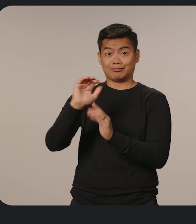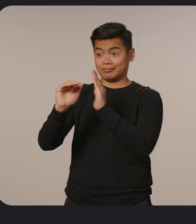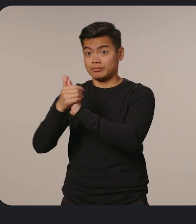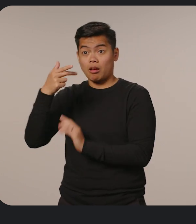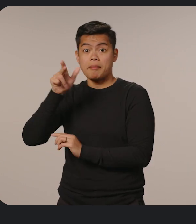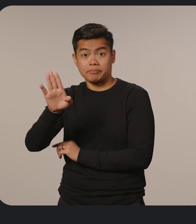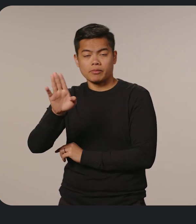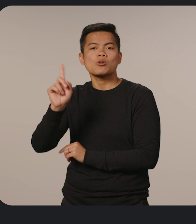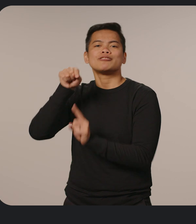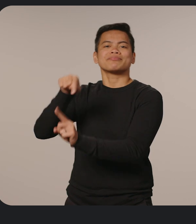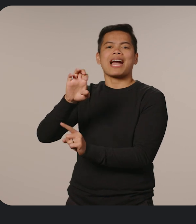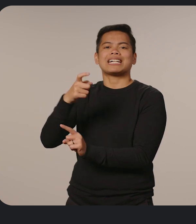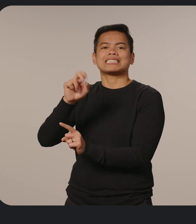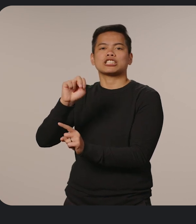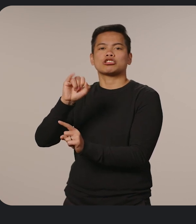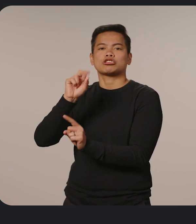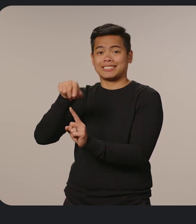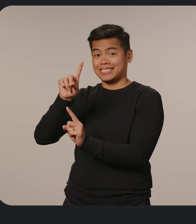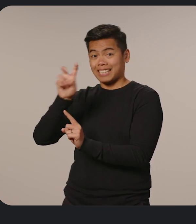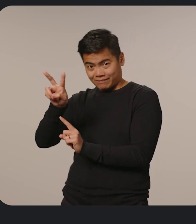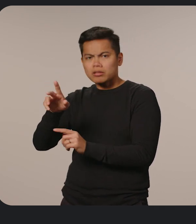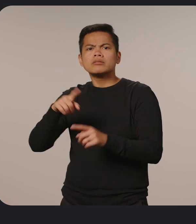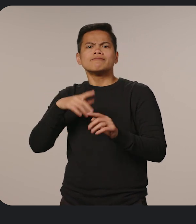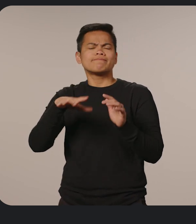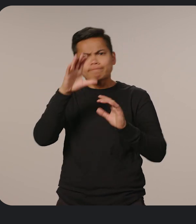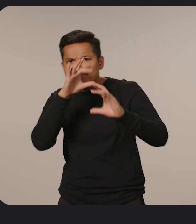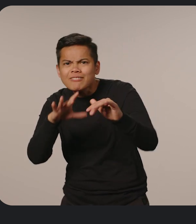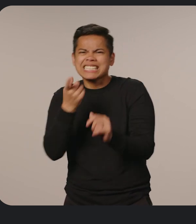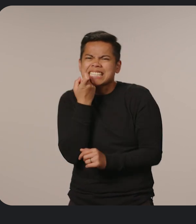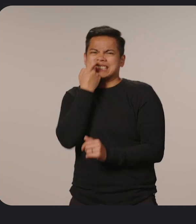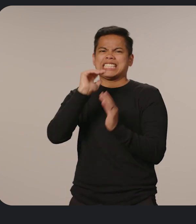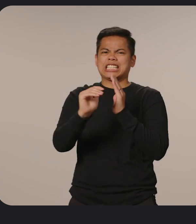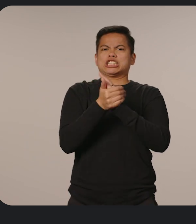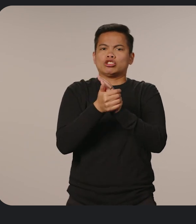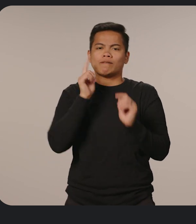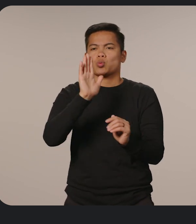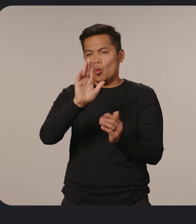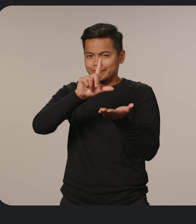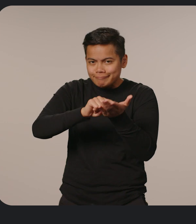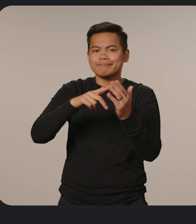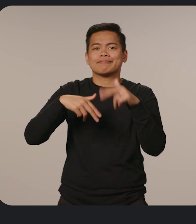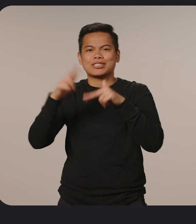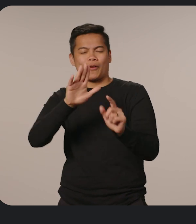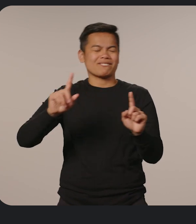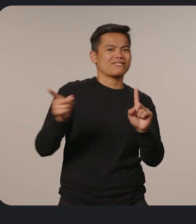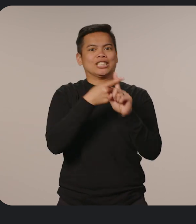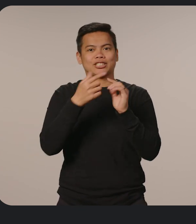extensions.dev to explore our latest extensions and find our documentation for building and Publishing your first